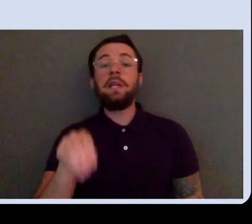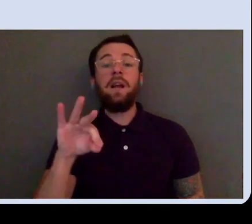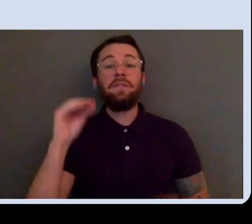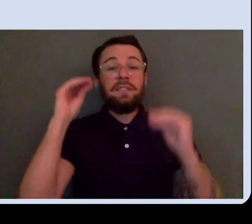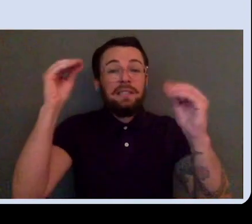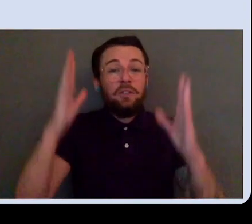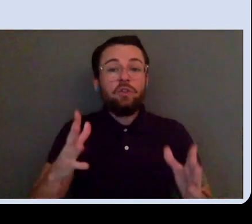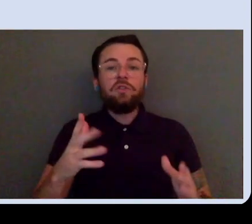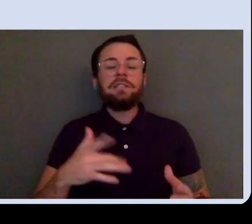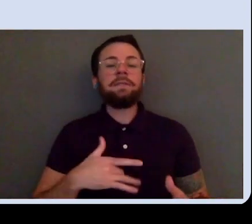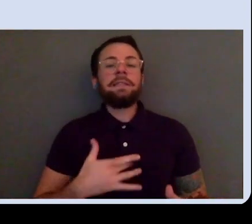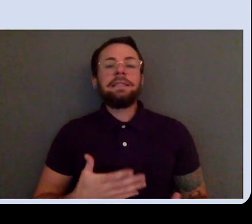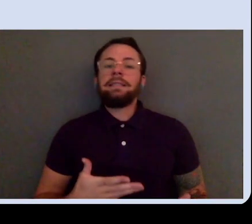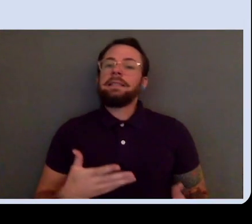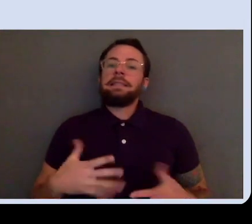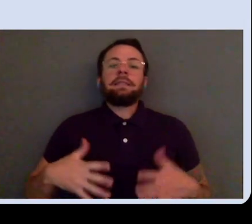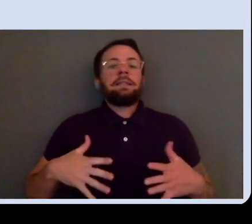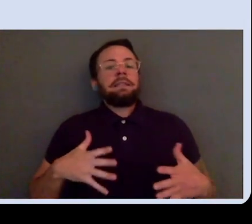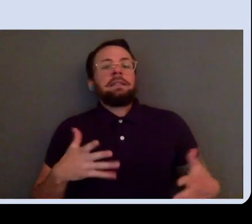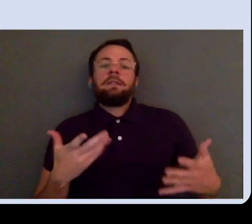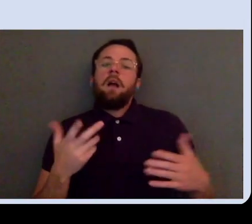students who experienced bullying.